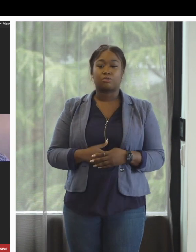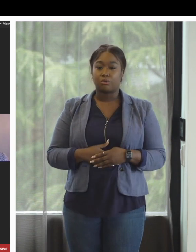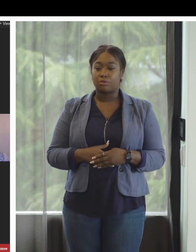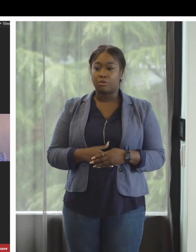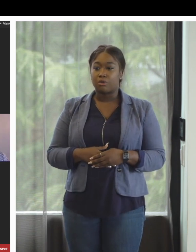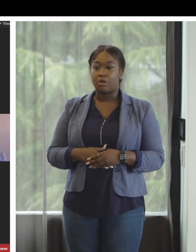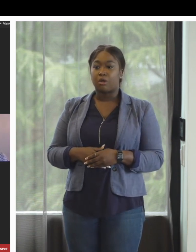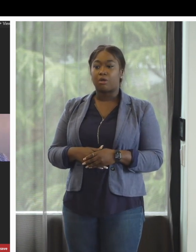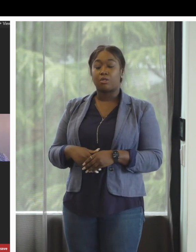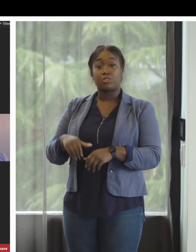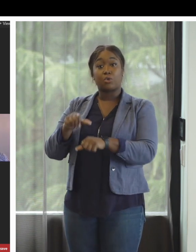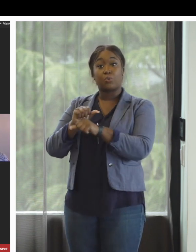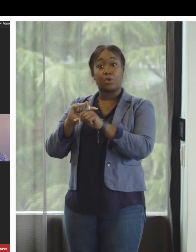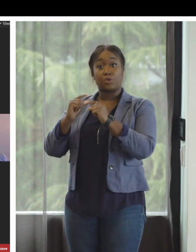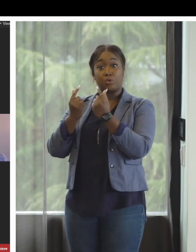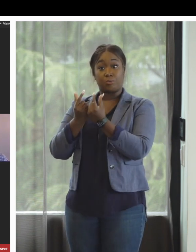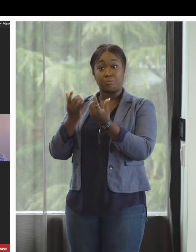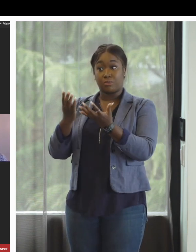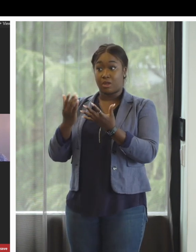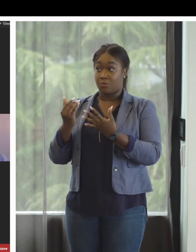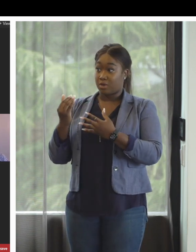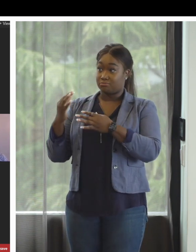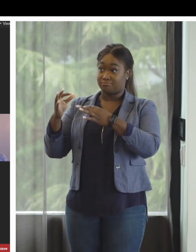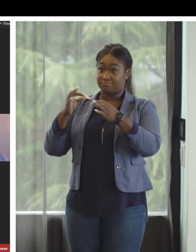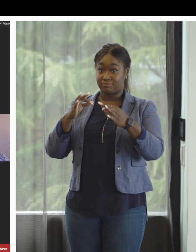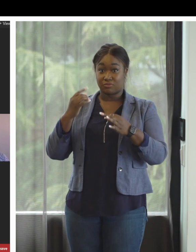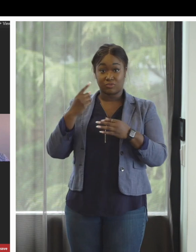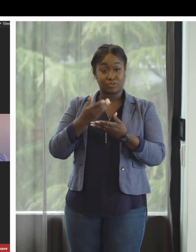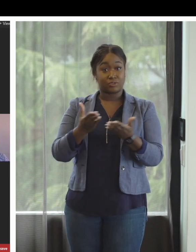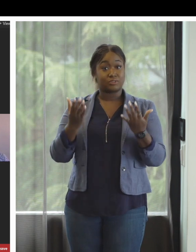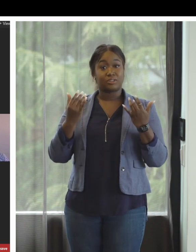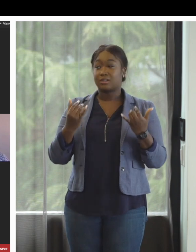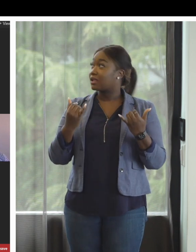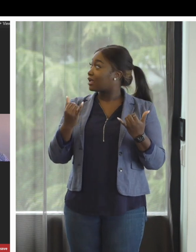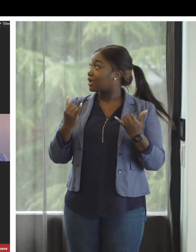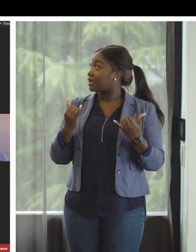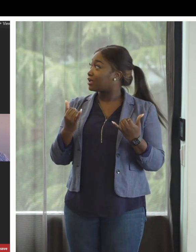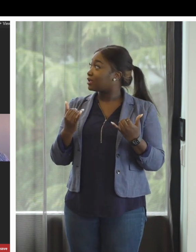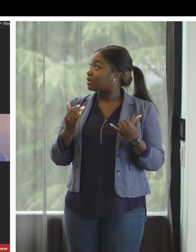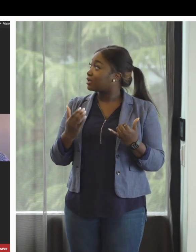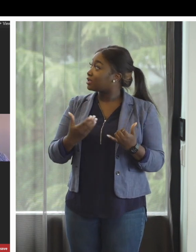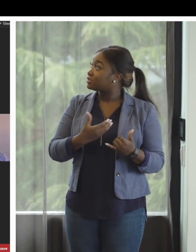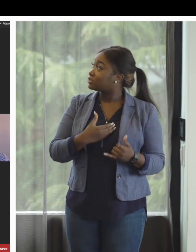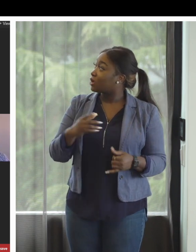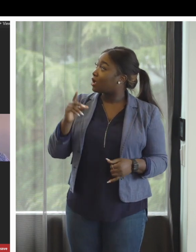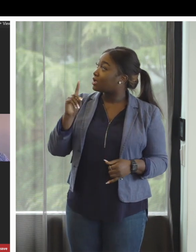to you today about is D R T data specs working group.